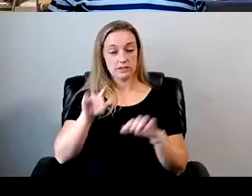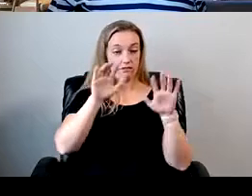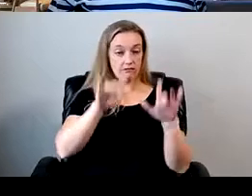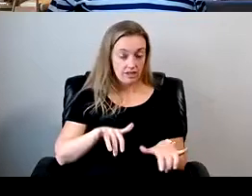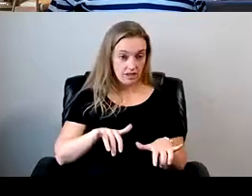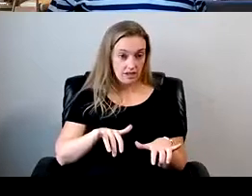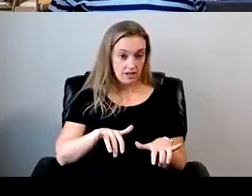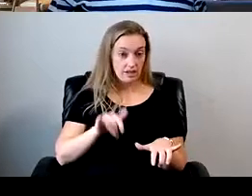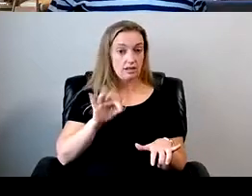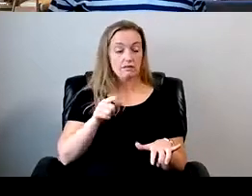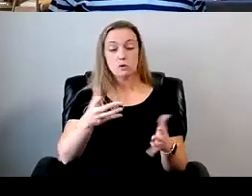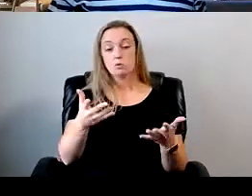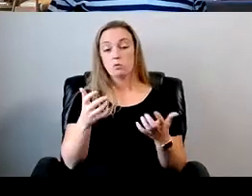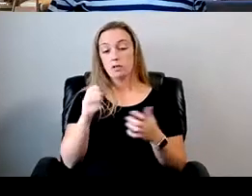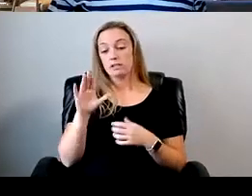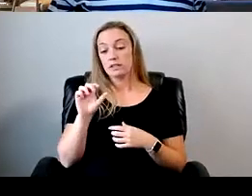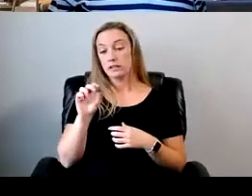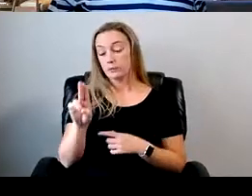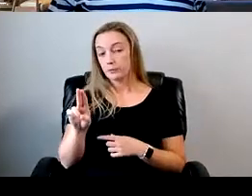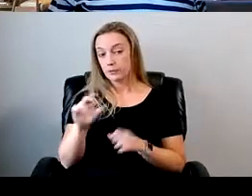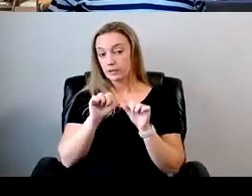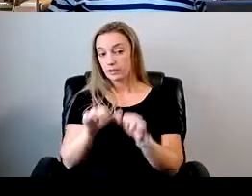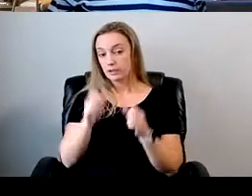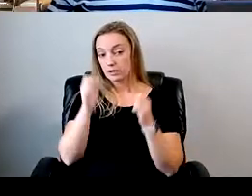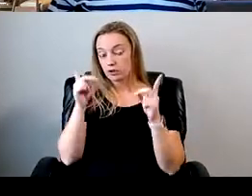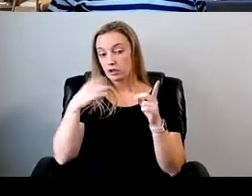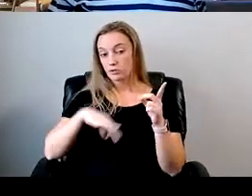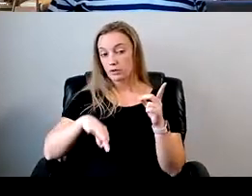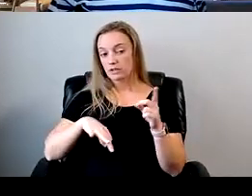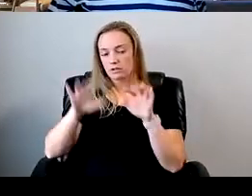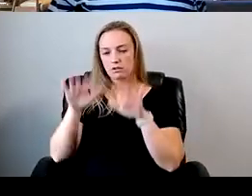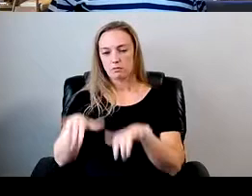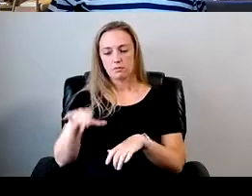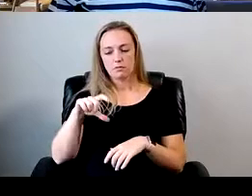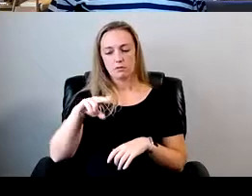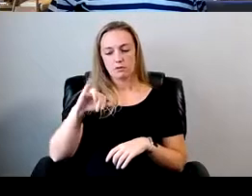If you want continuing education credits, please complete the quiz and then you will